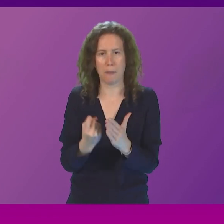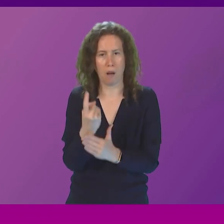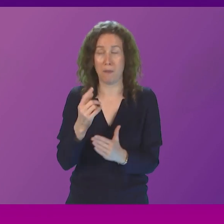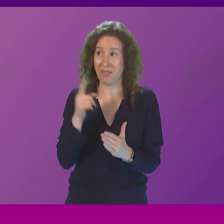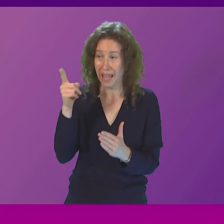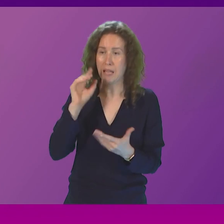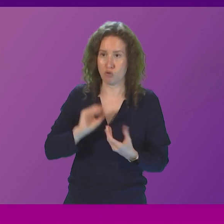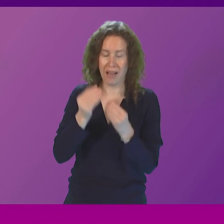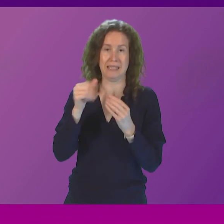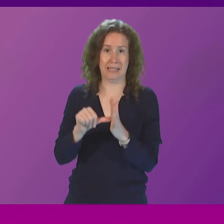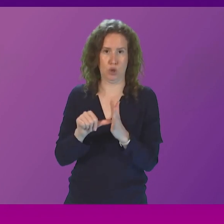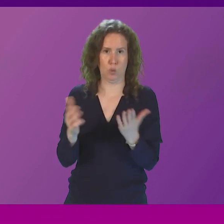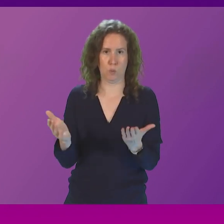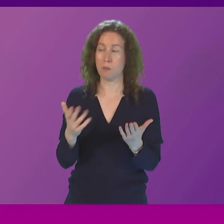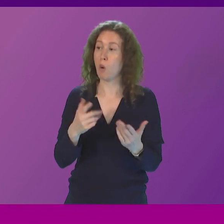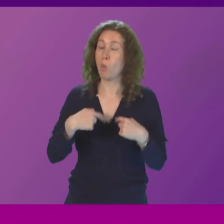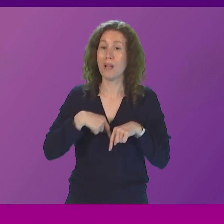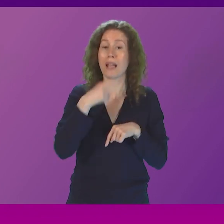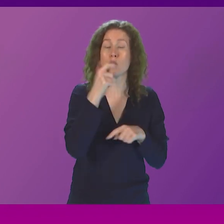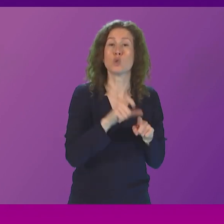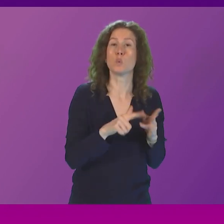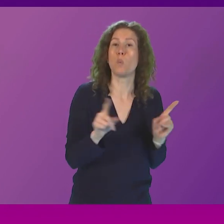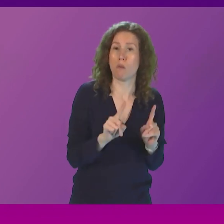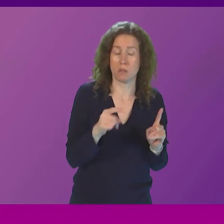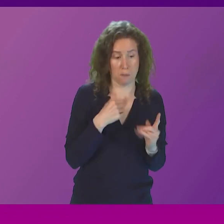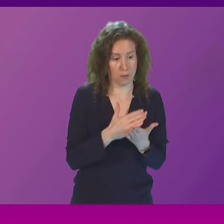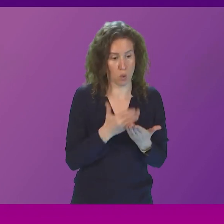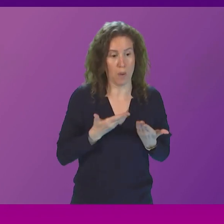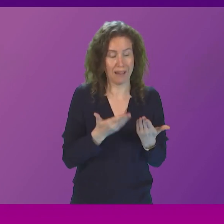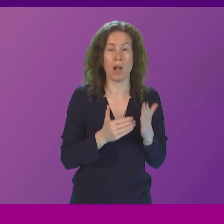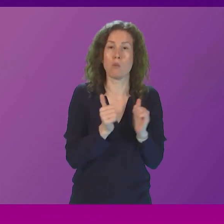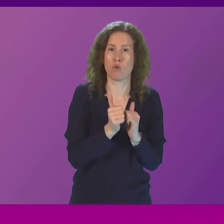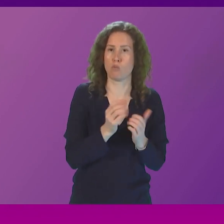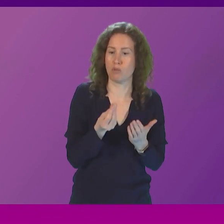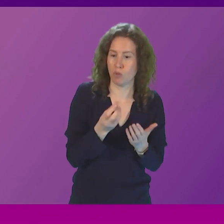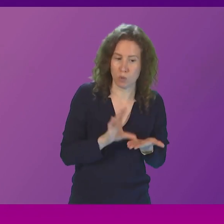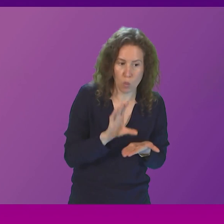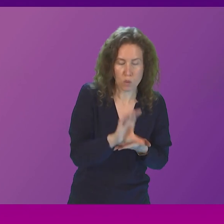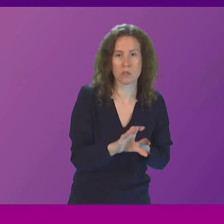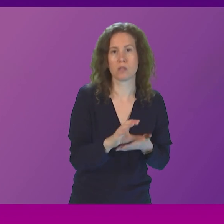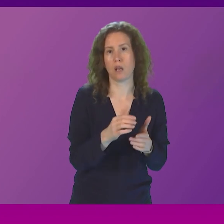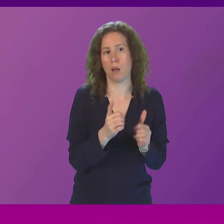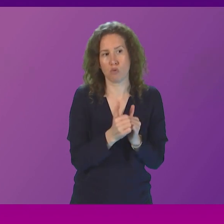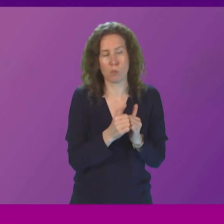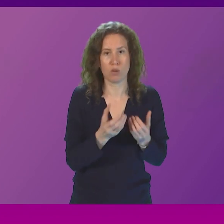It is within our gift to ensure that we give appropriate resource funding to pharmacy services